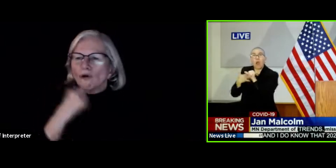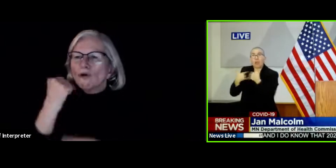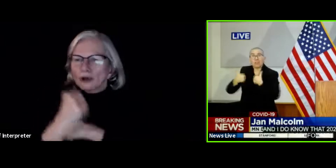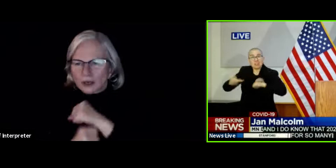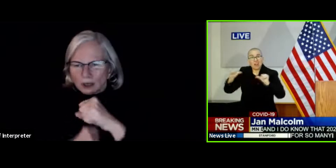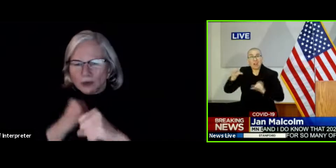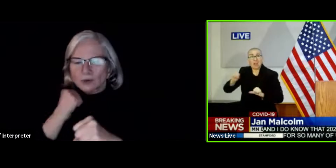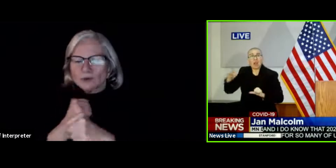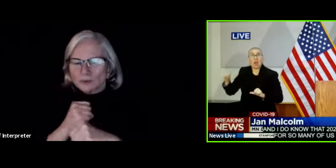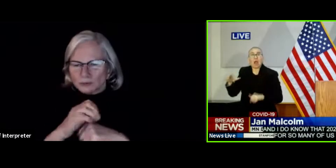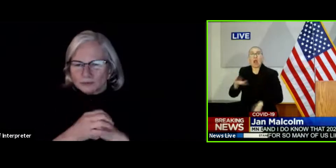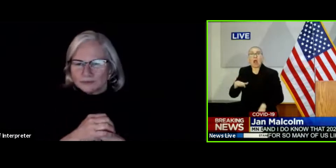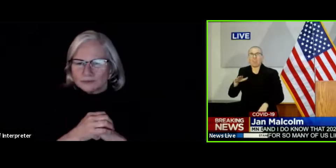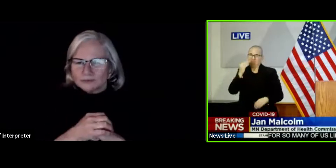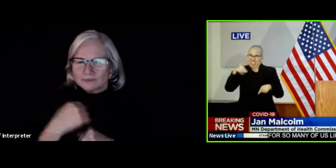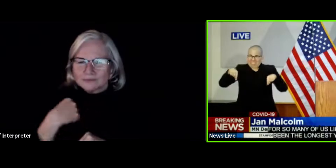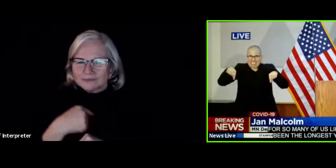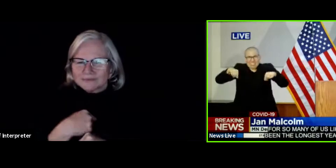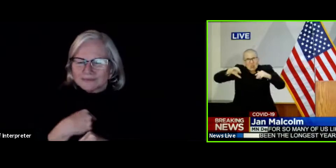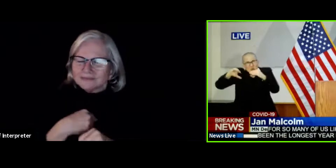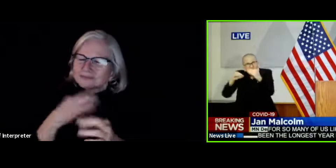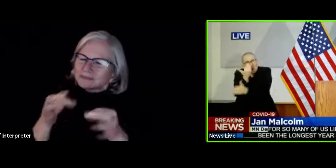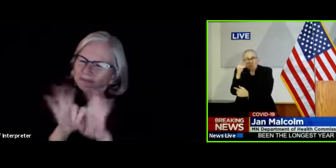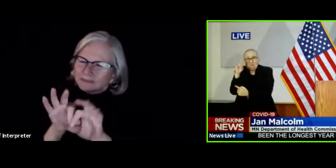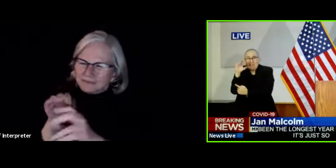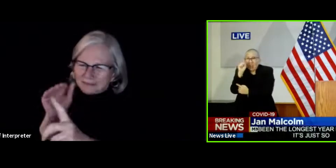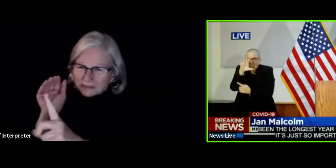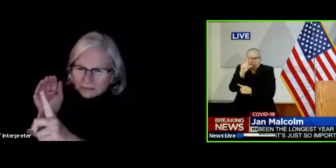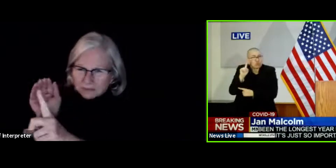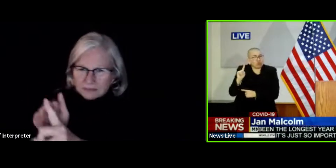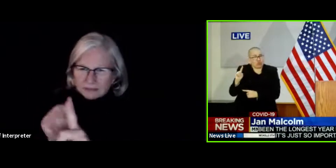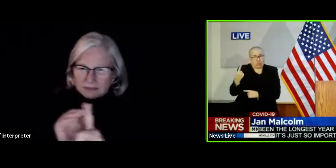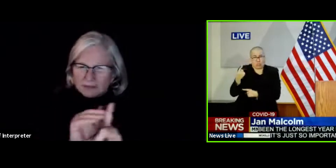WE'RE ONLY NINE MONTHS FROM THE DAY WE FIRST CONFIRMED A CASE